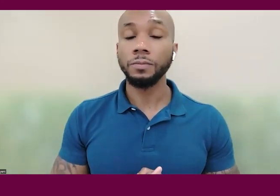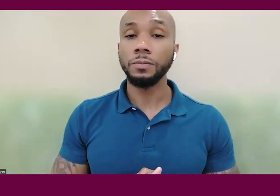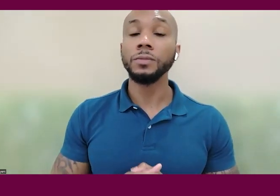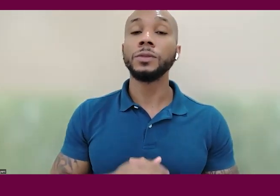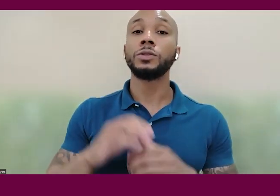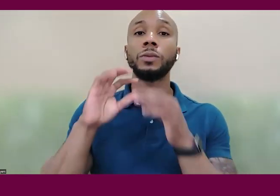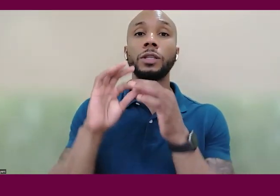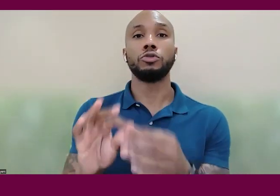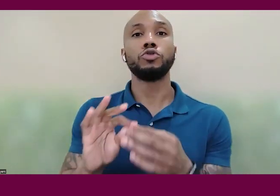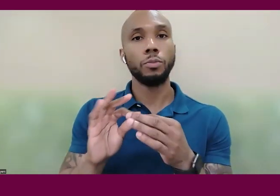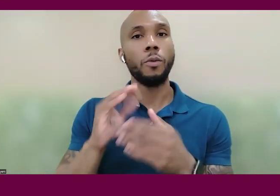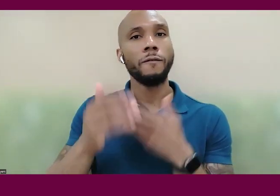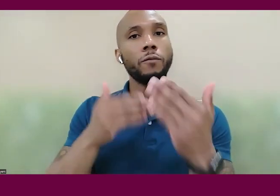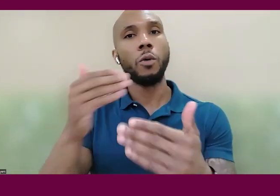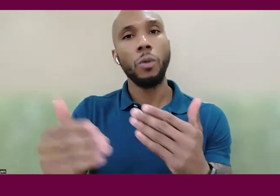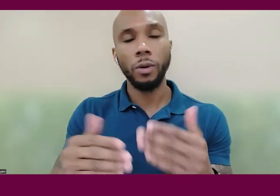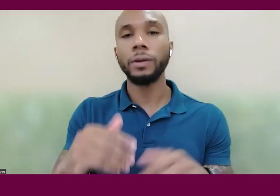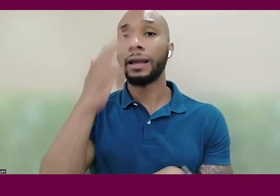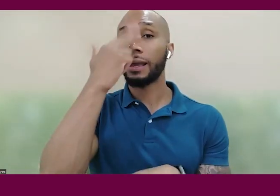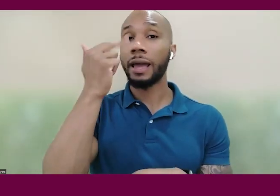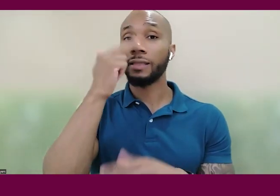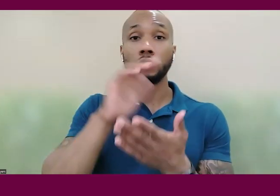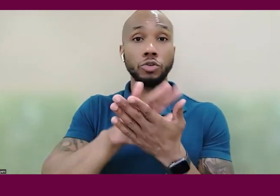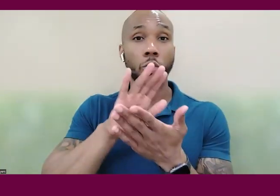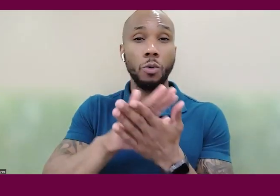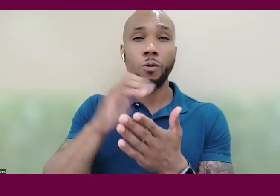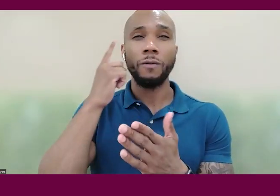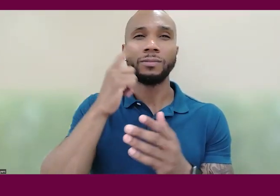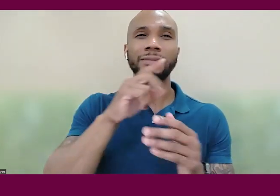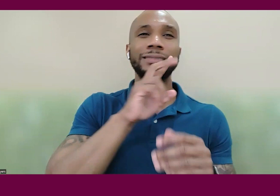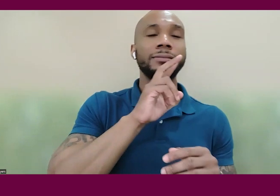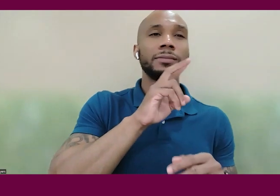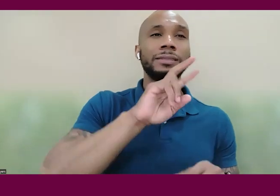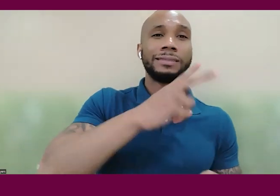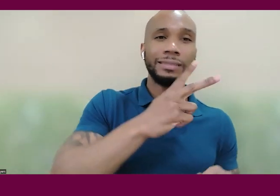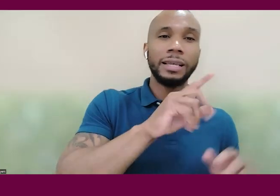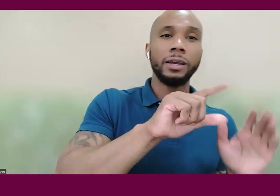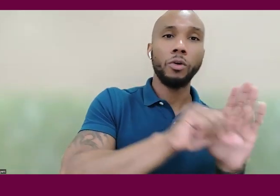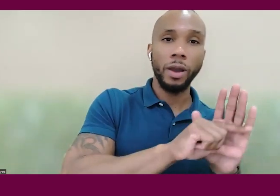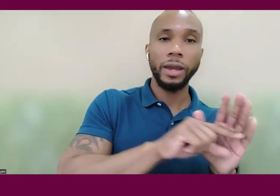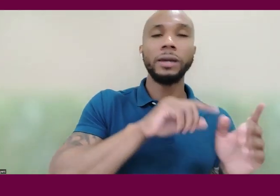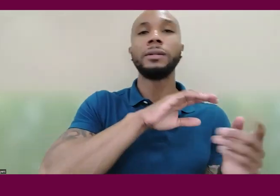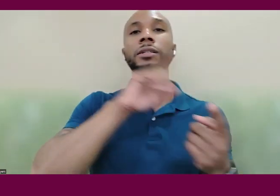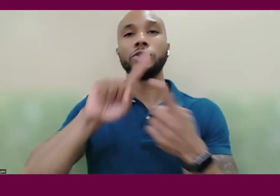So in terms of moving forward, going to Catholic school, I went to Catholic school from about second grade until I graduated high school.